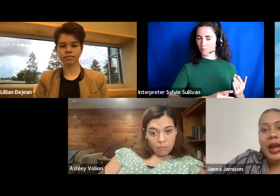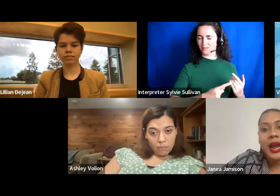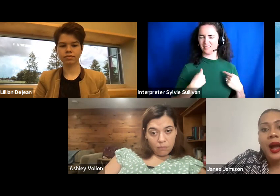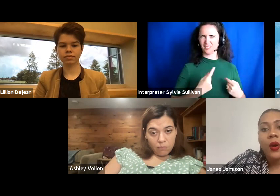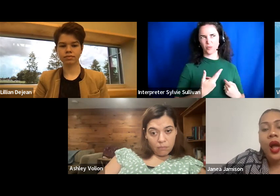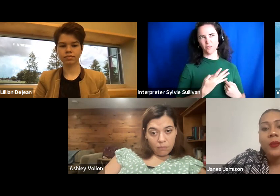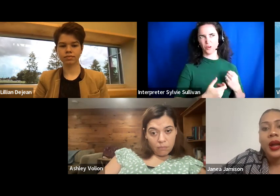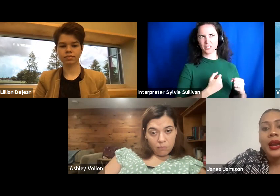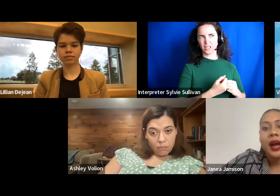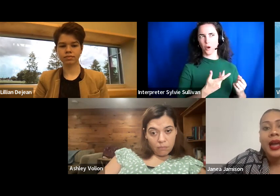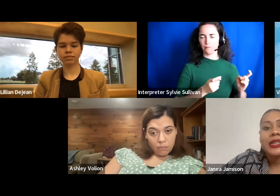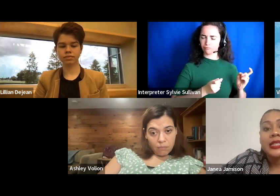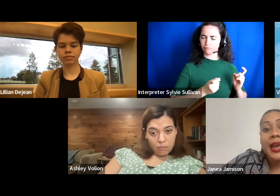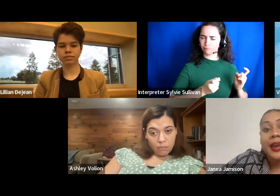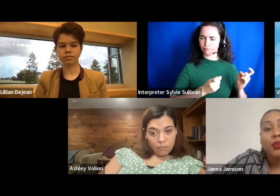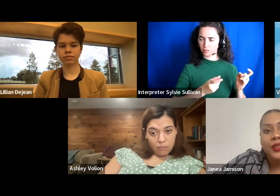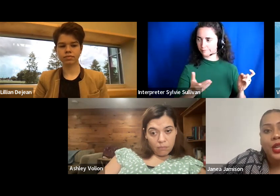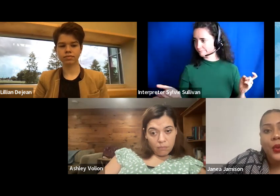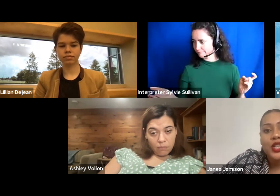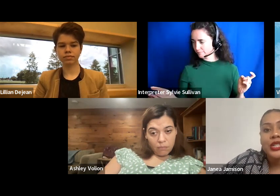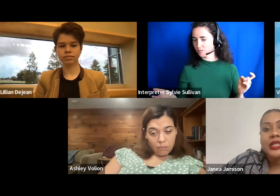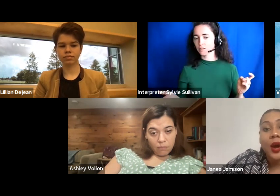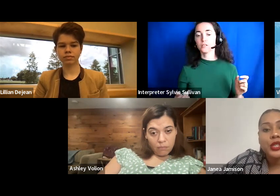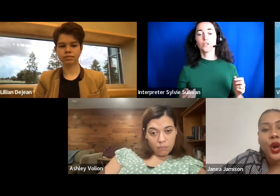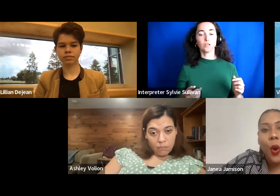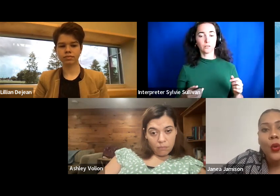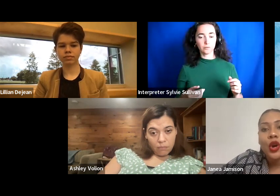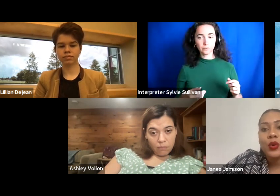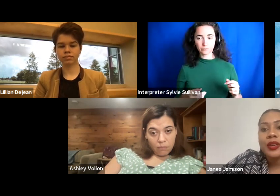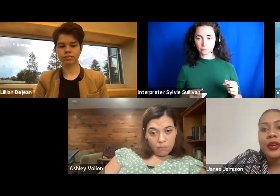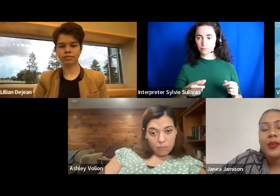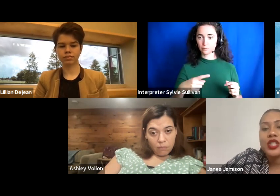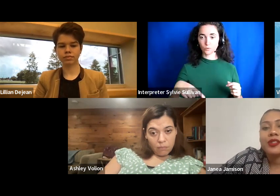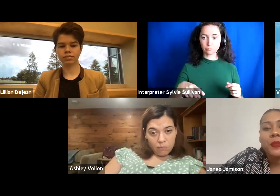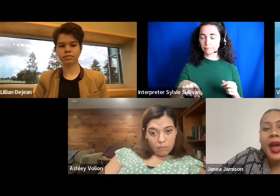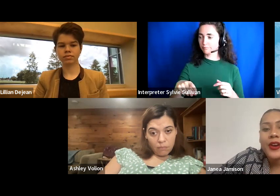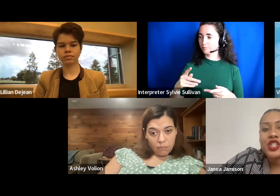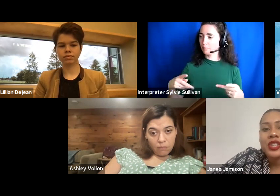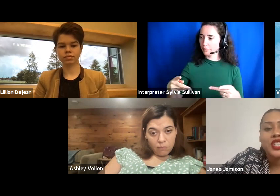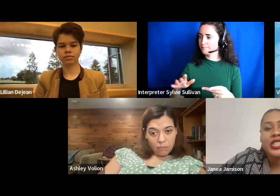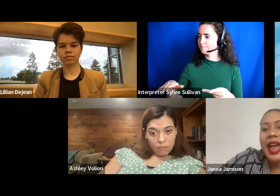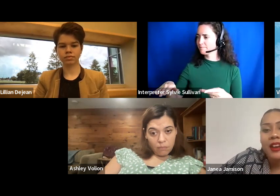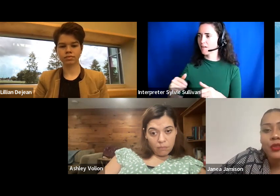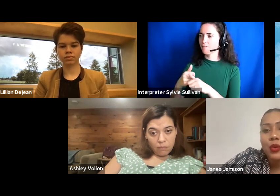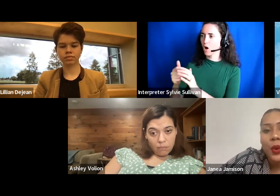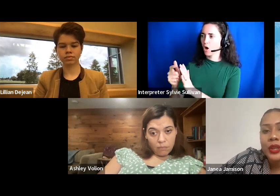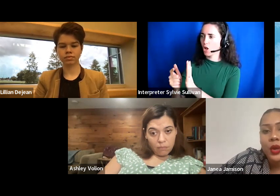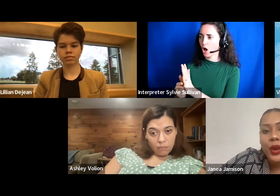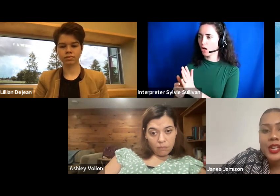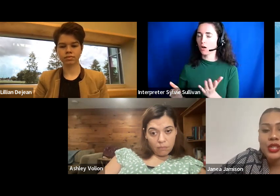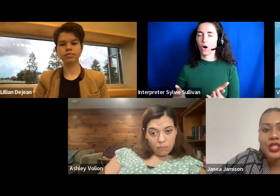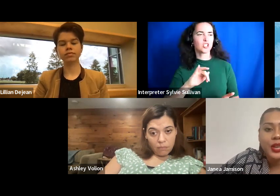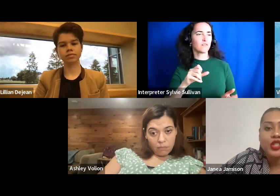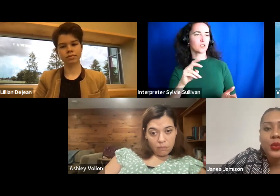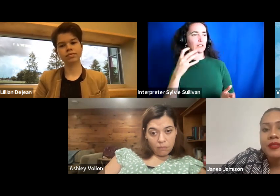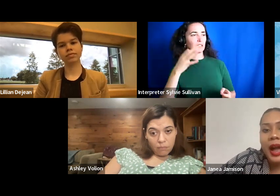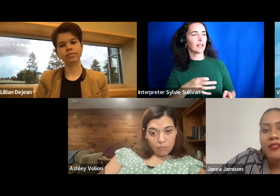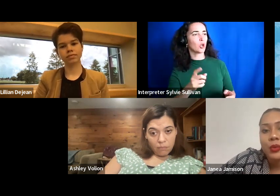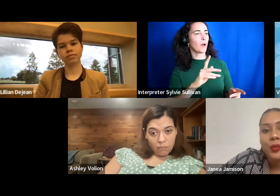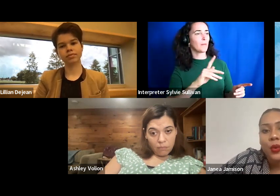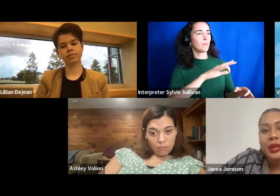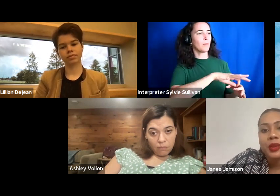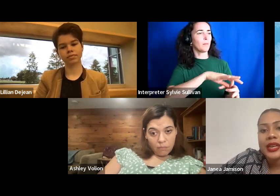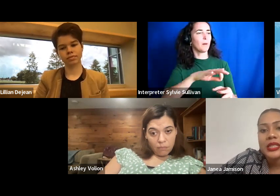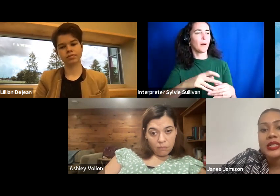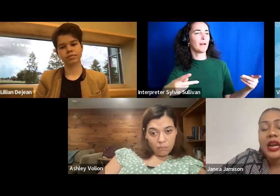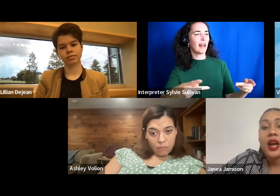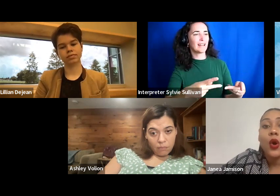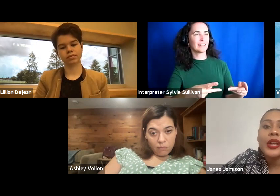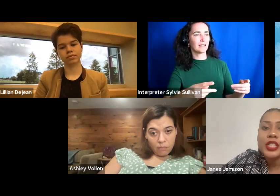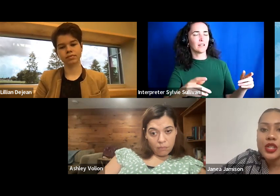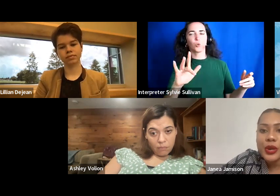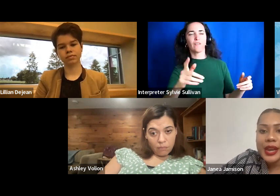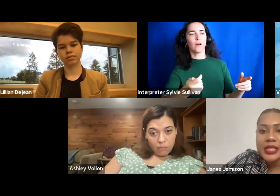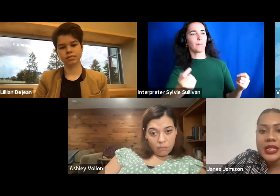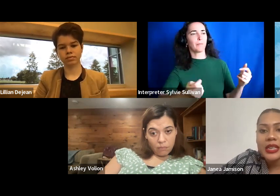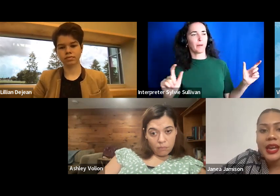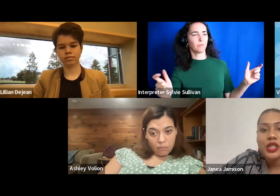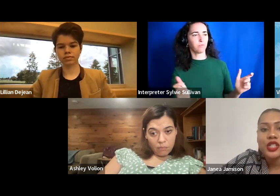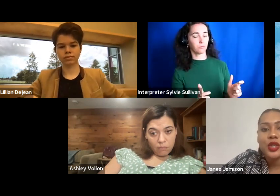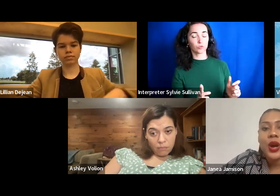But instead of bring the locations up to code or moving them, Jefferson Parish just had fewer polling locations, so that was 25 fewer polling places going into the 2,018 elections.